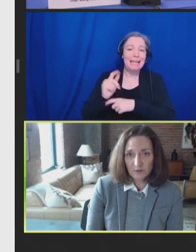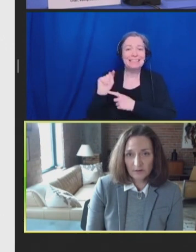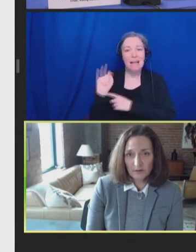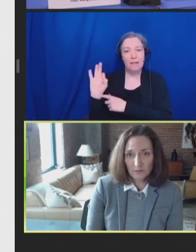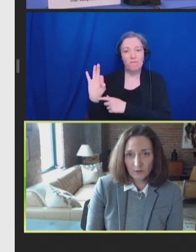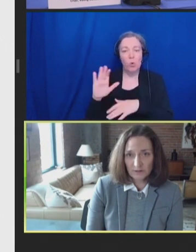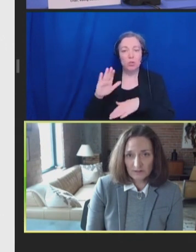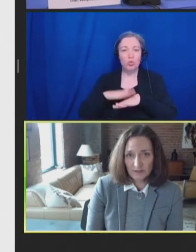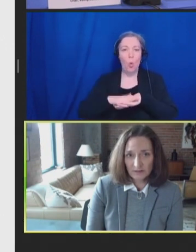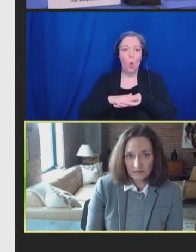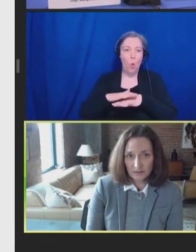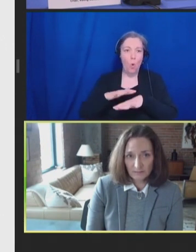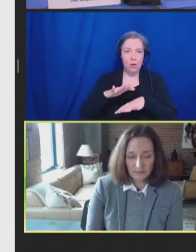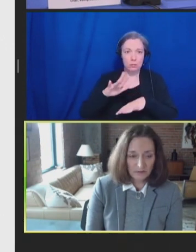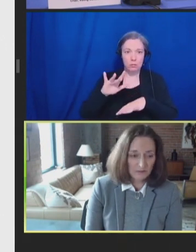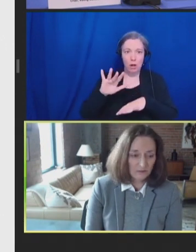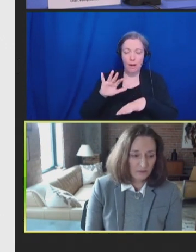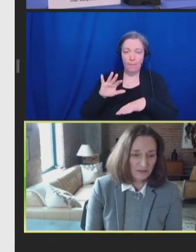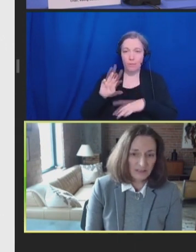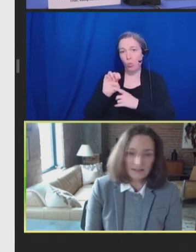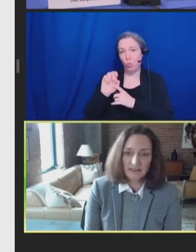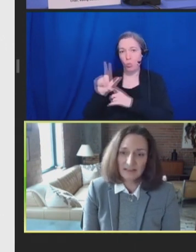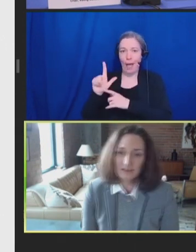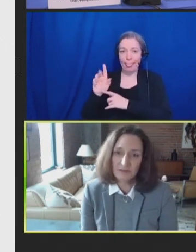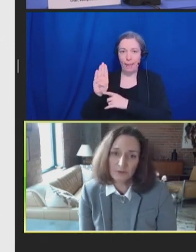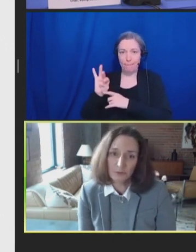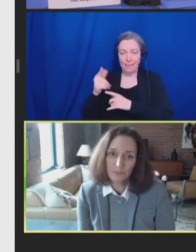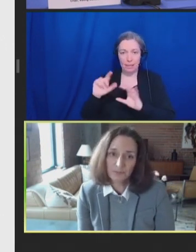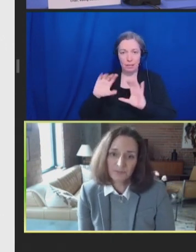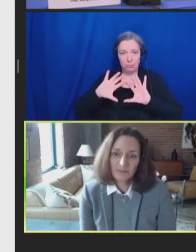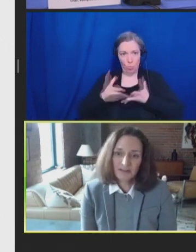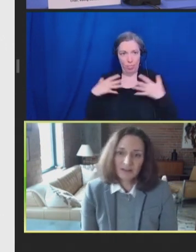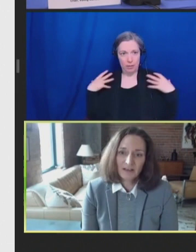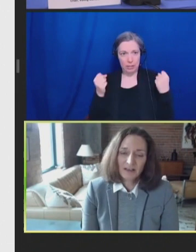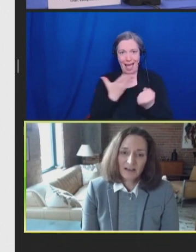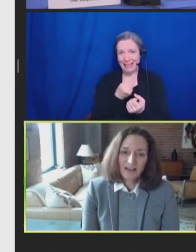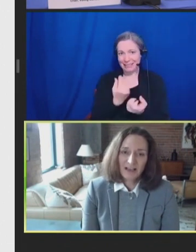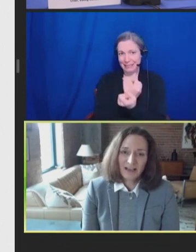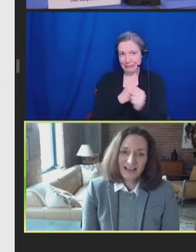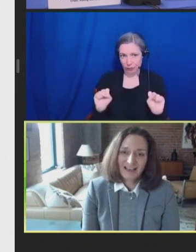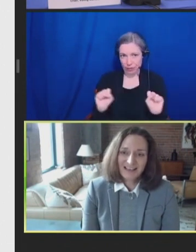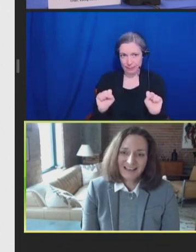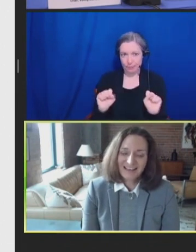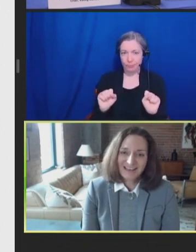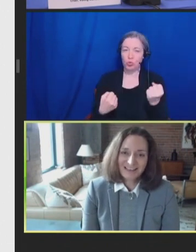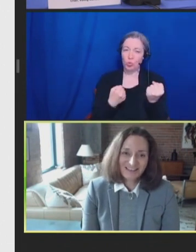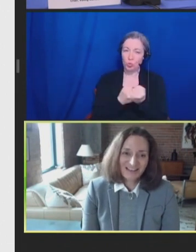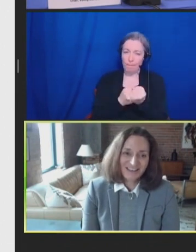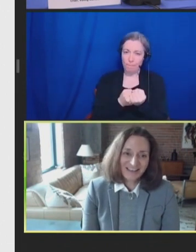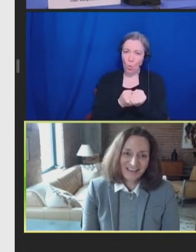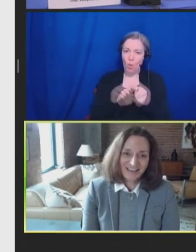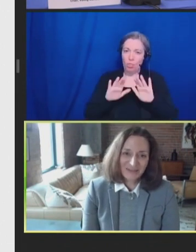within their work settings and to debilitate what they are able to do. And next slide.